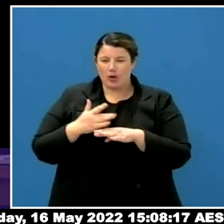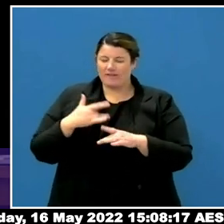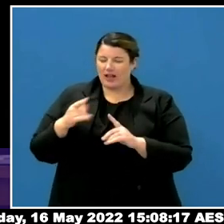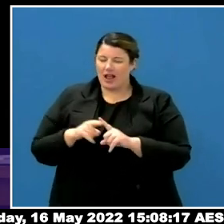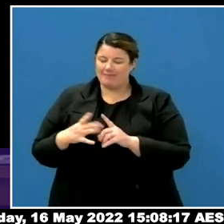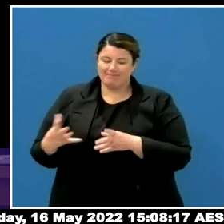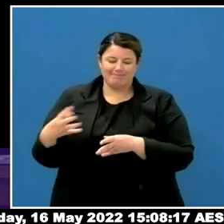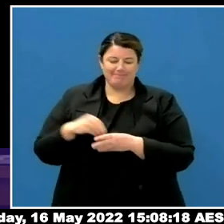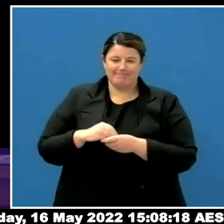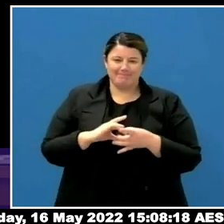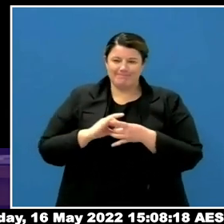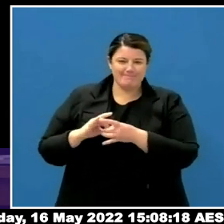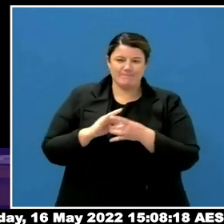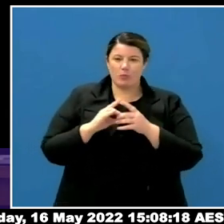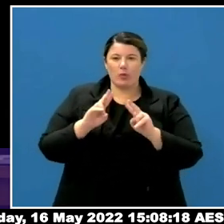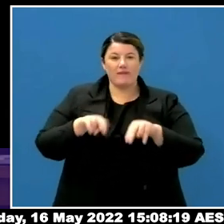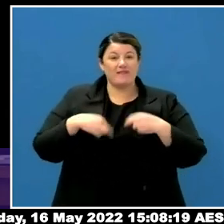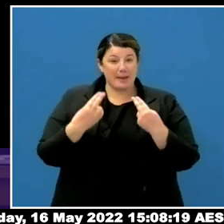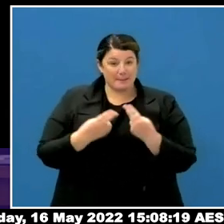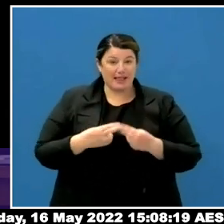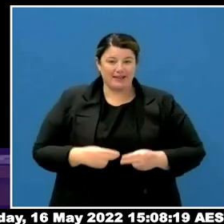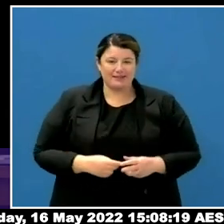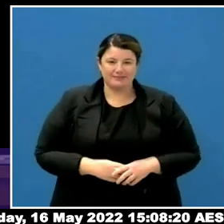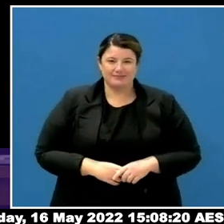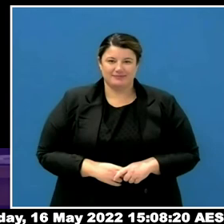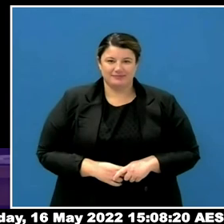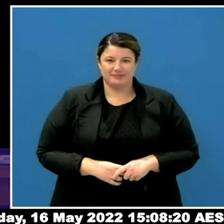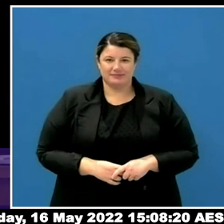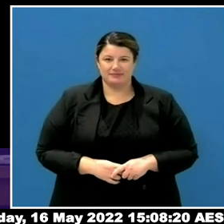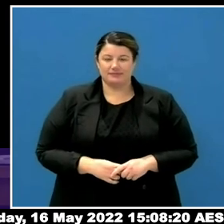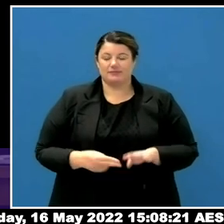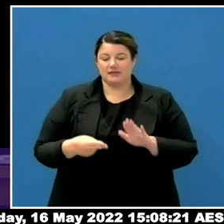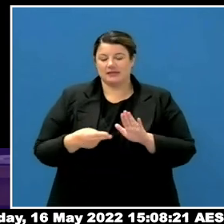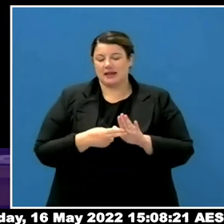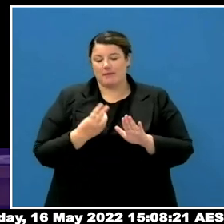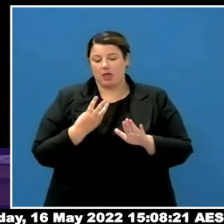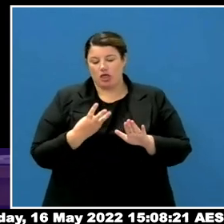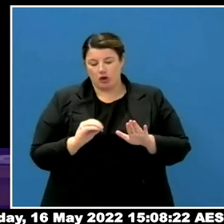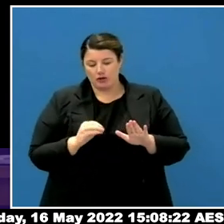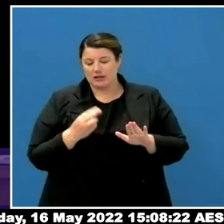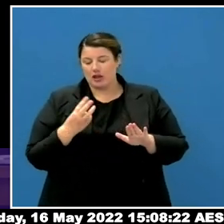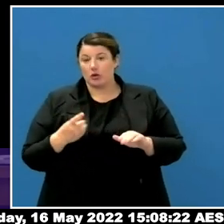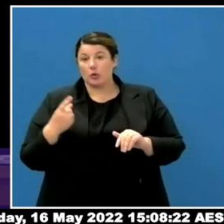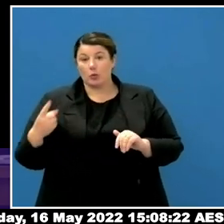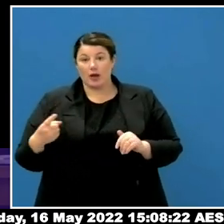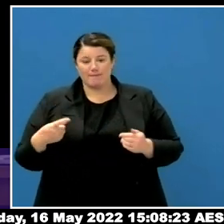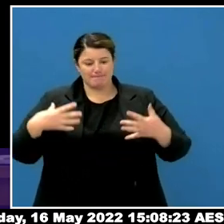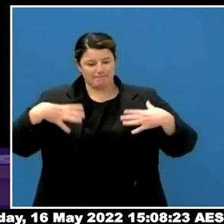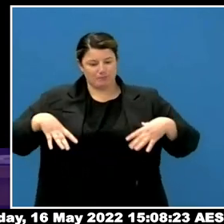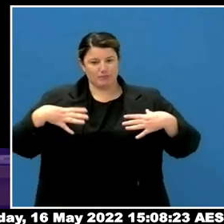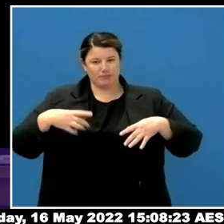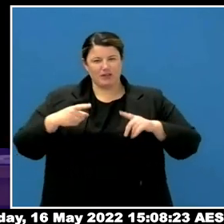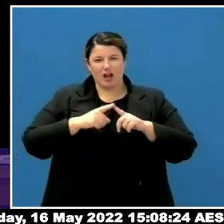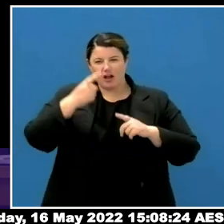Then tabs 30 and 31, there's a photo of Toby dressed up as Harry Potter, and then the last